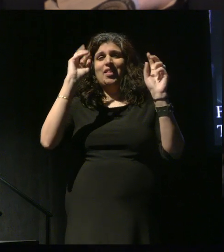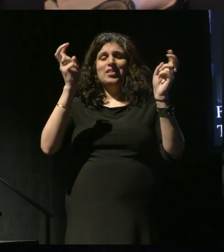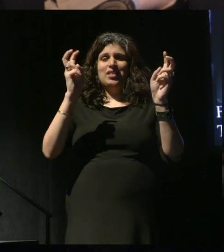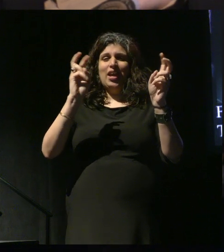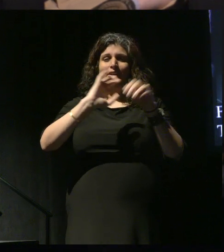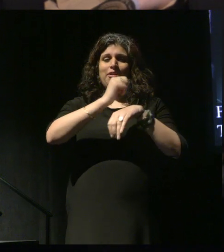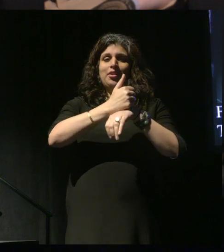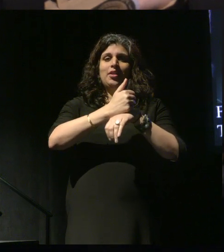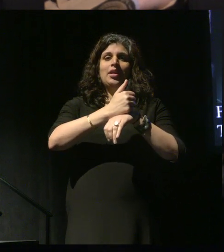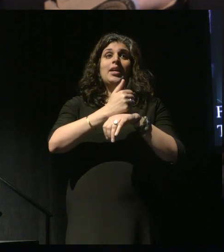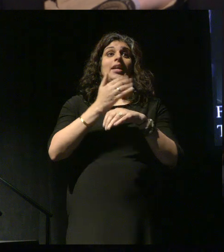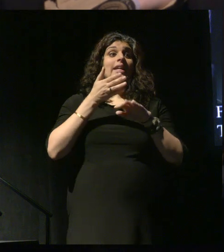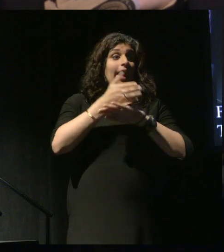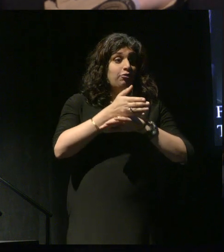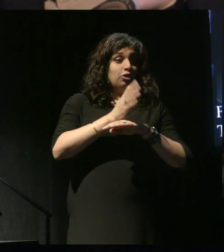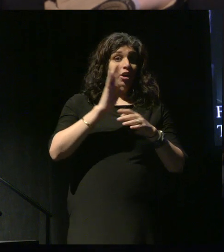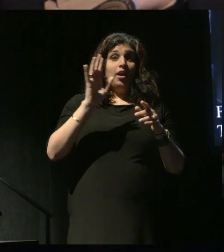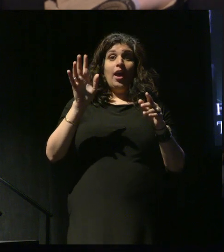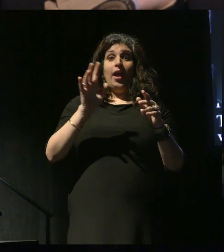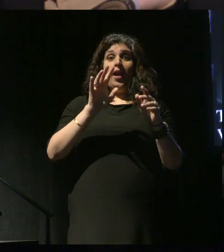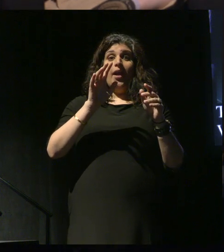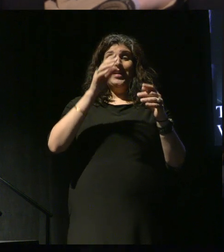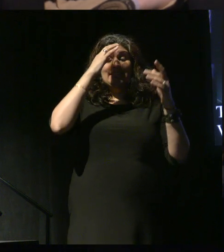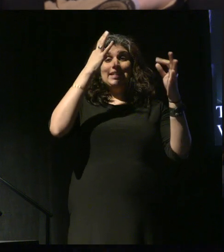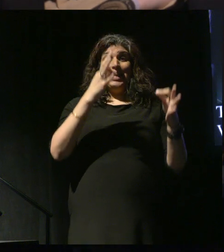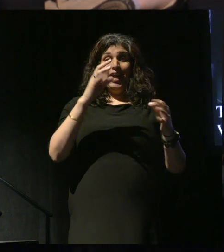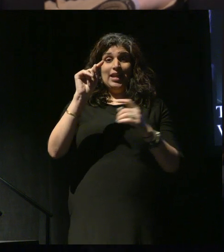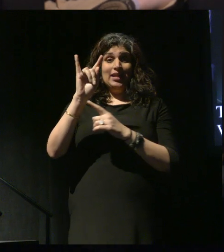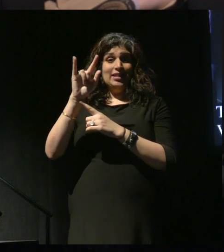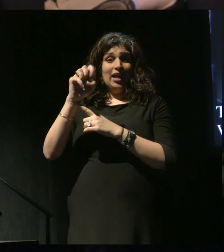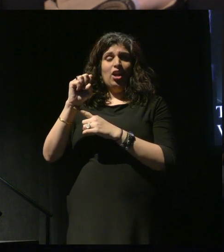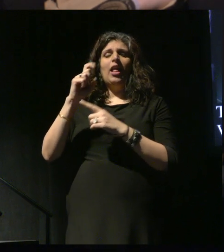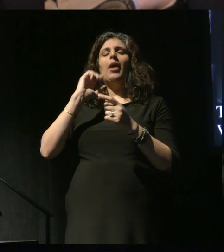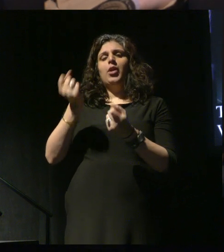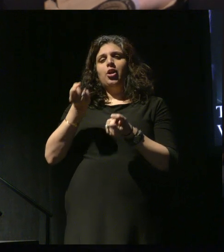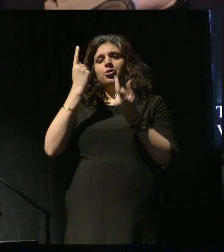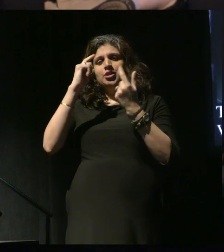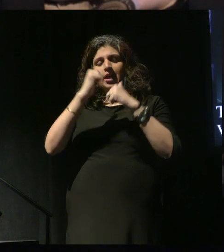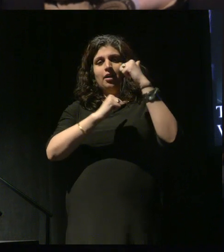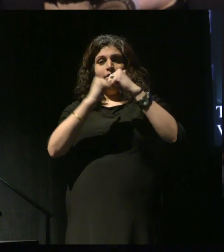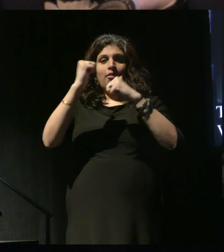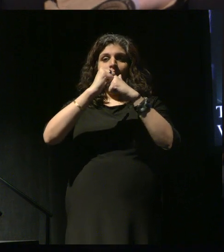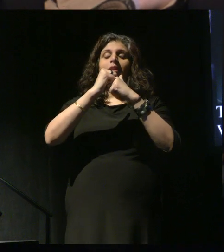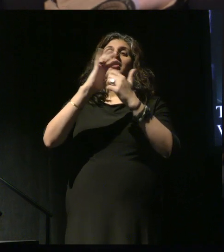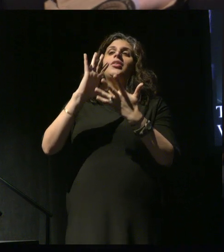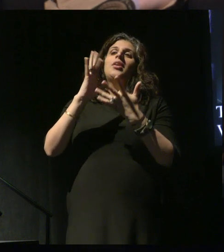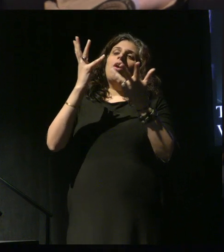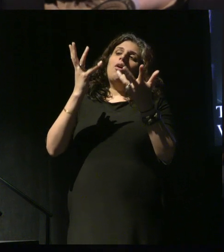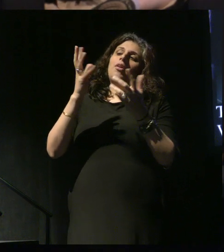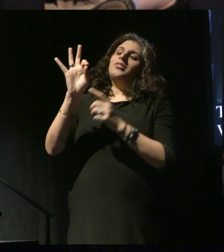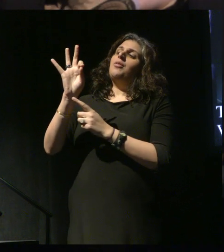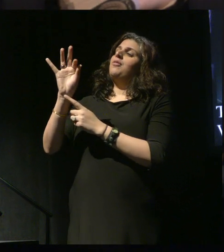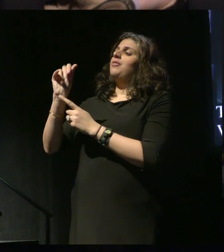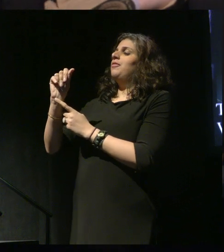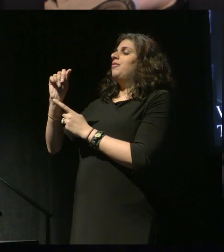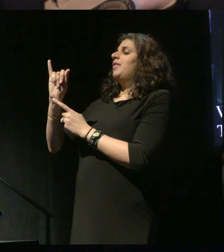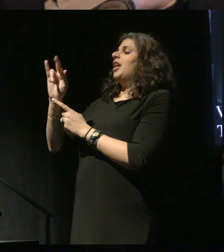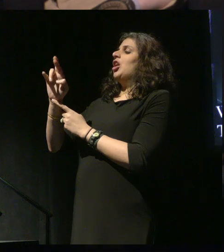I would understand the structure of it. And once I had Ferris a title that connotes both physical beauty, but one that is tied